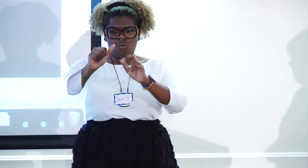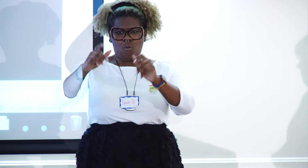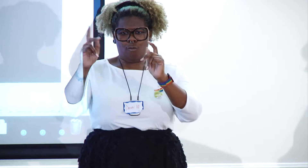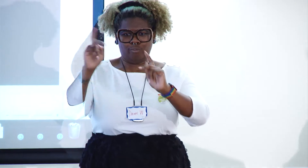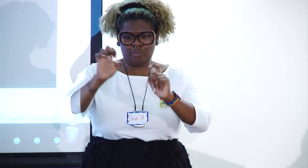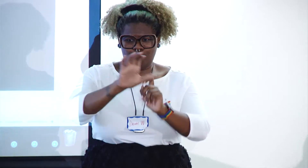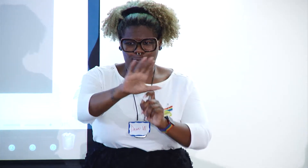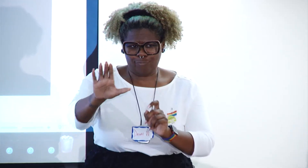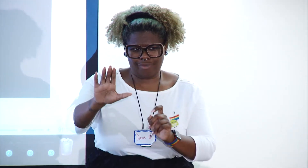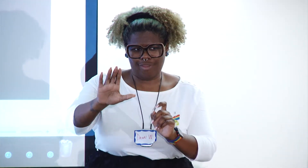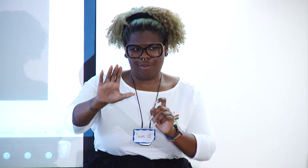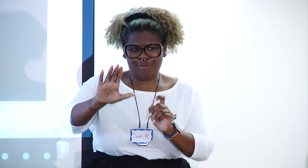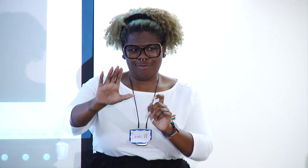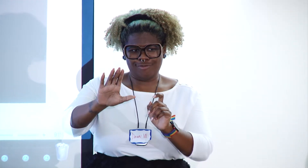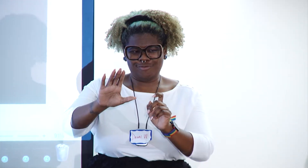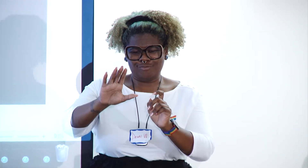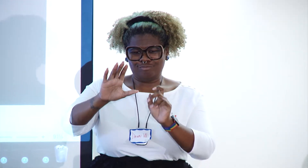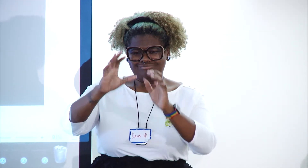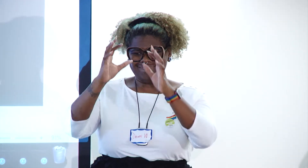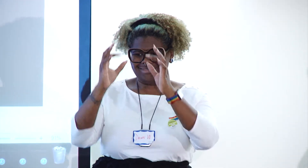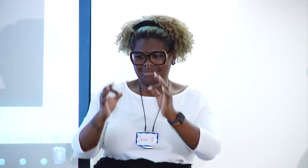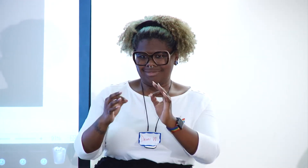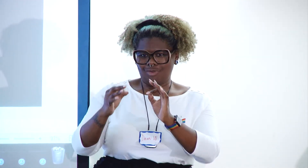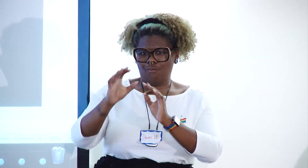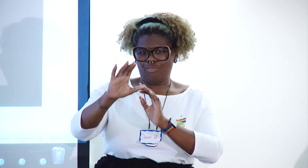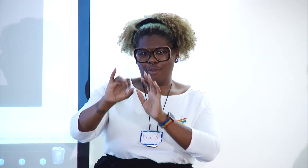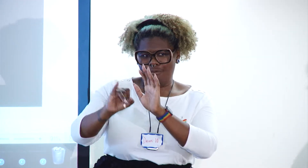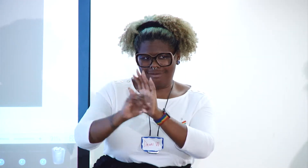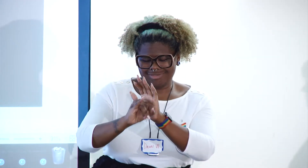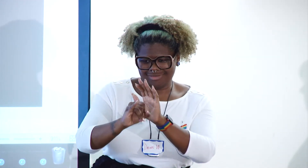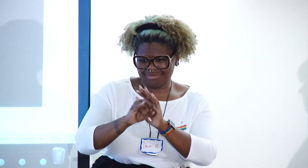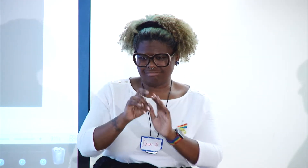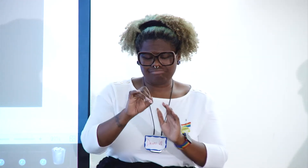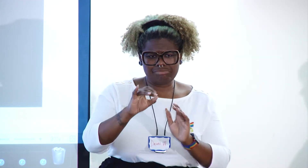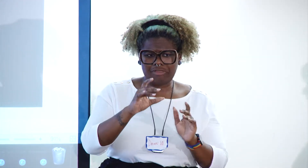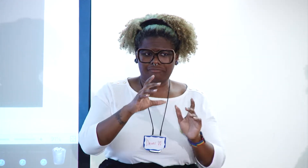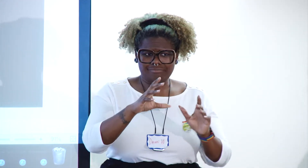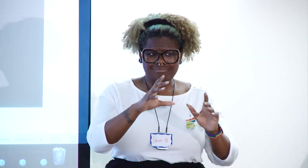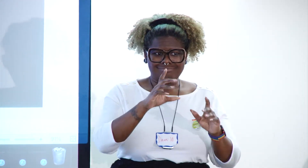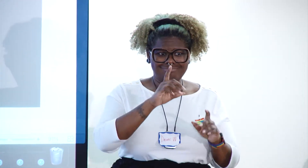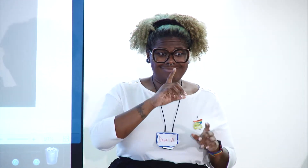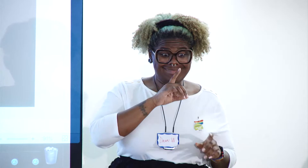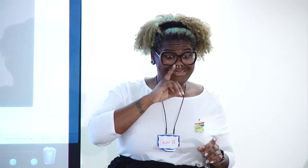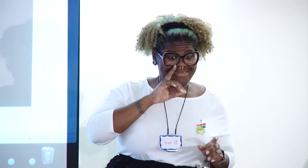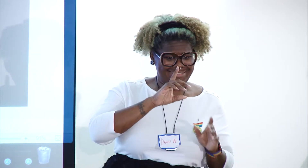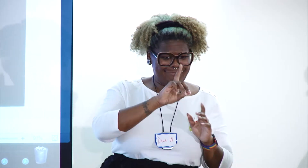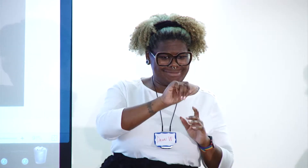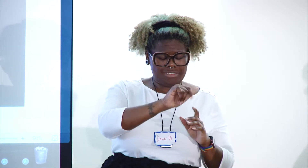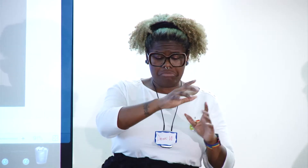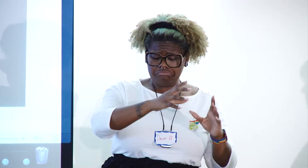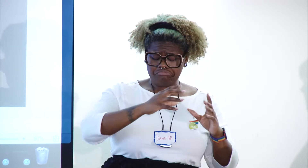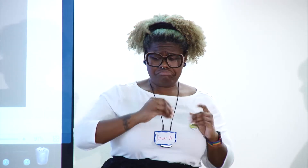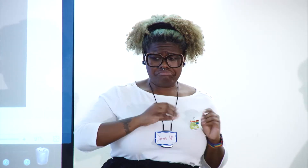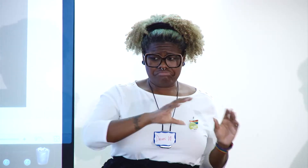Well, my perspective on that is it's very important to respect people's decisions on their own identities.